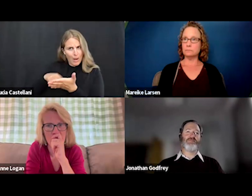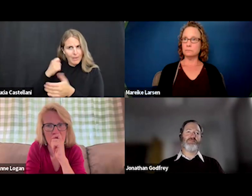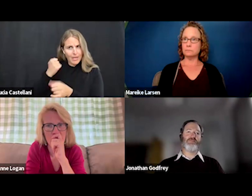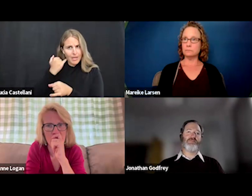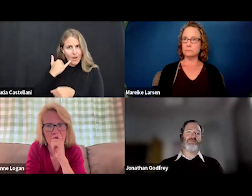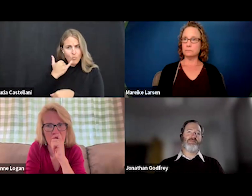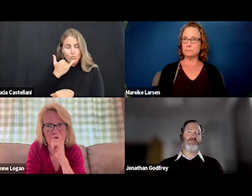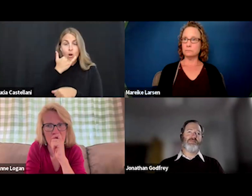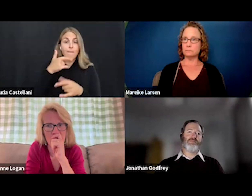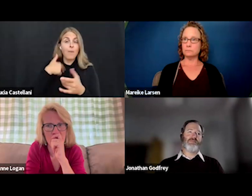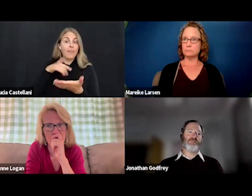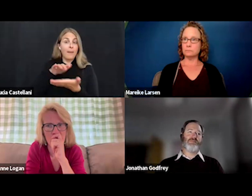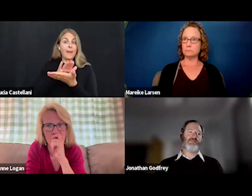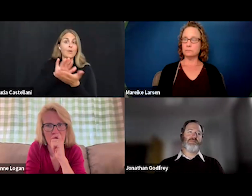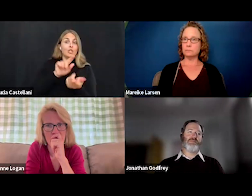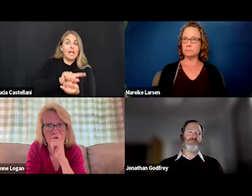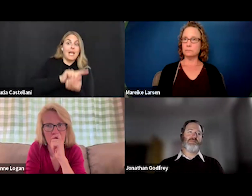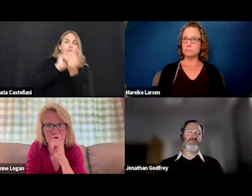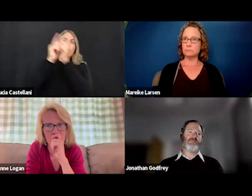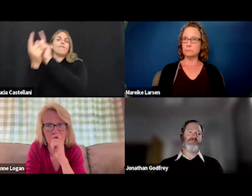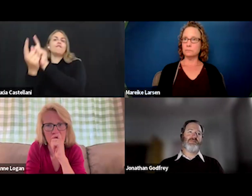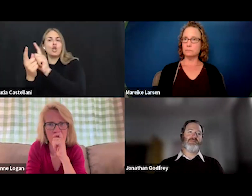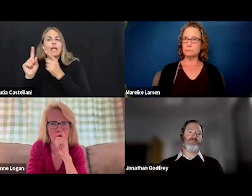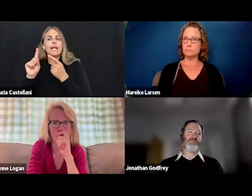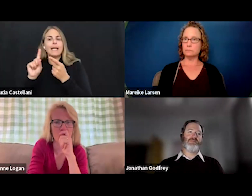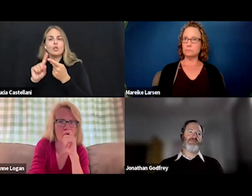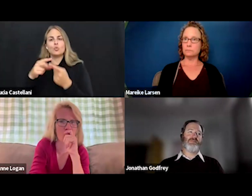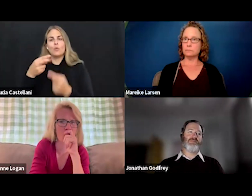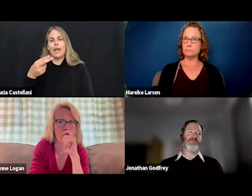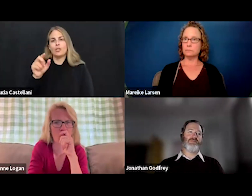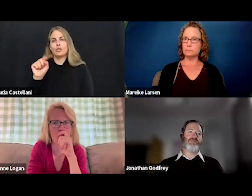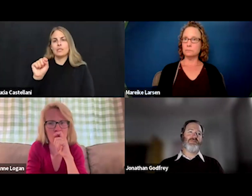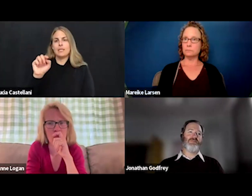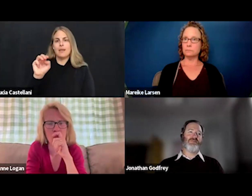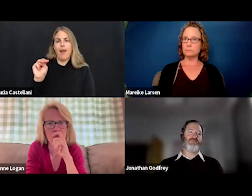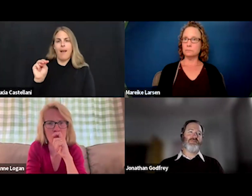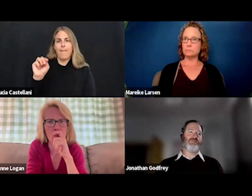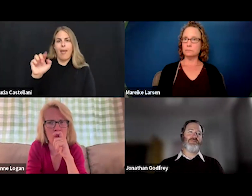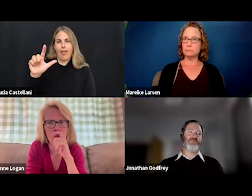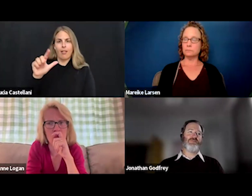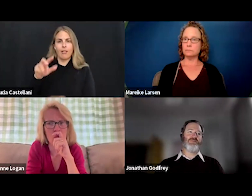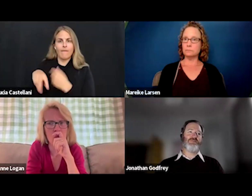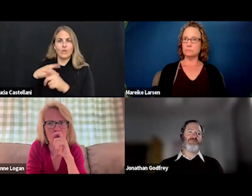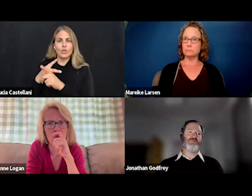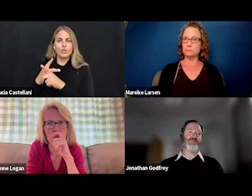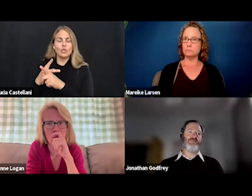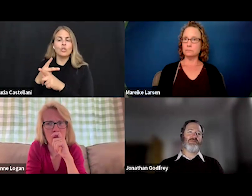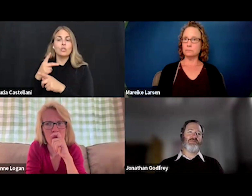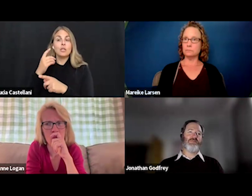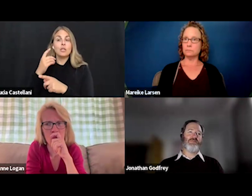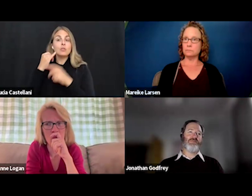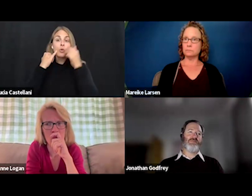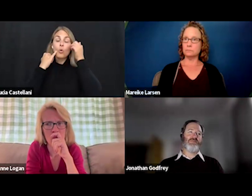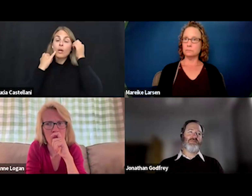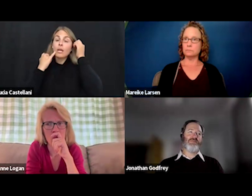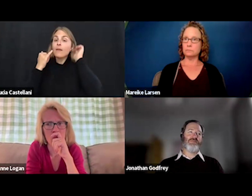The papers these days can get converted into HTML. So if we as researchers can spend time